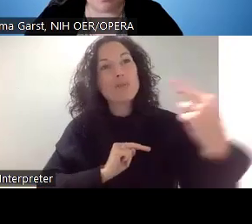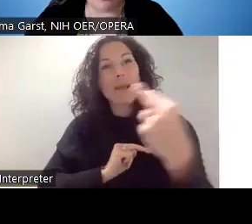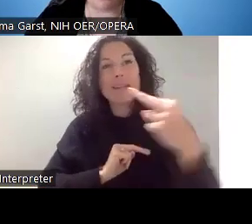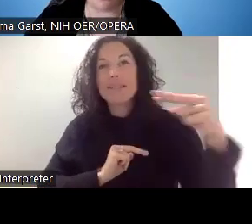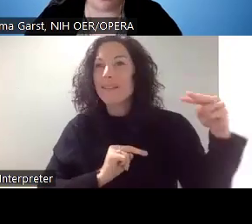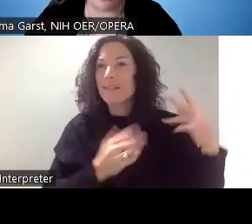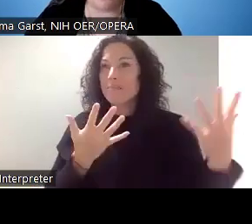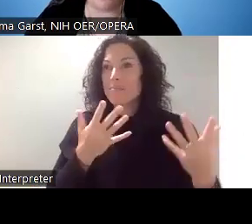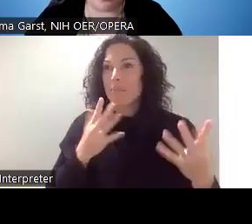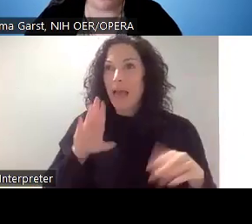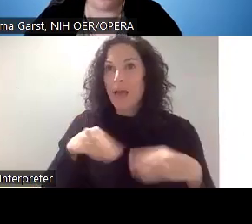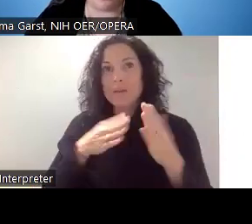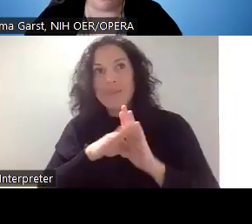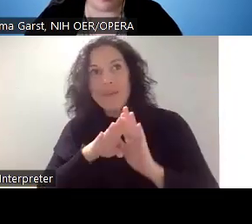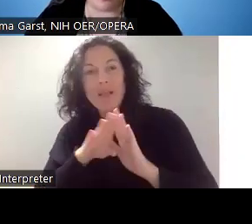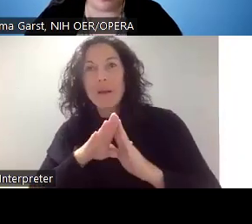to support international collaboration.